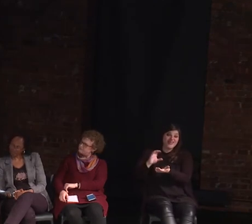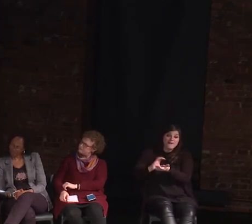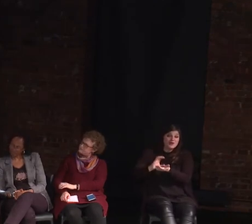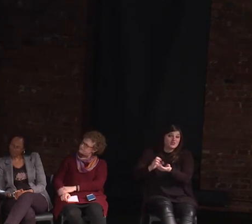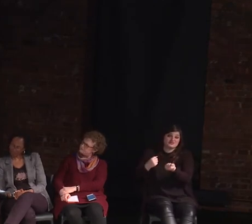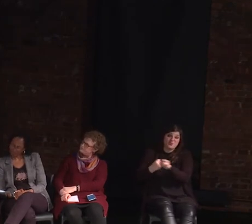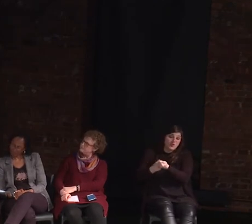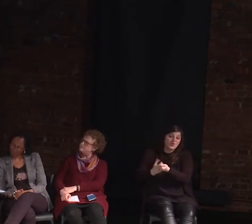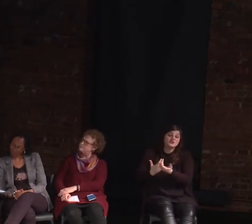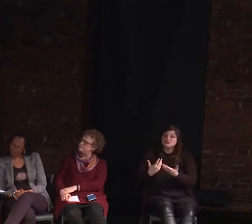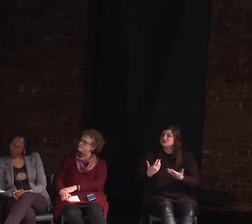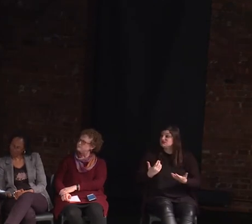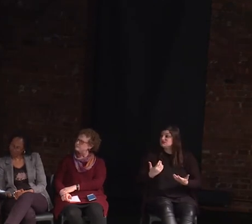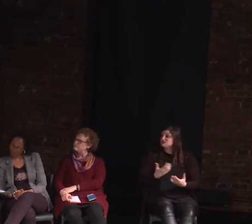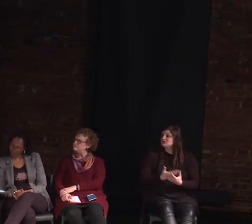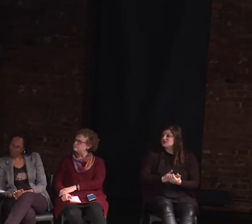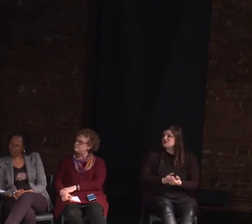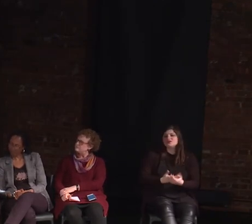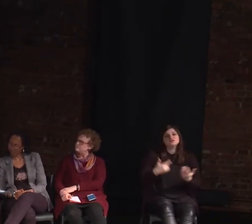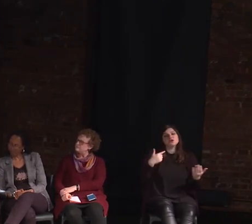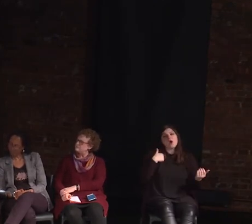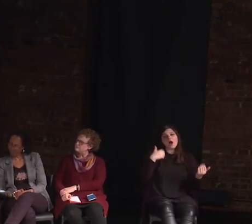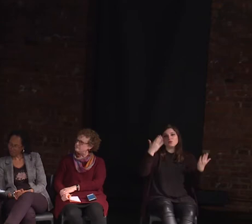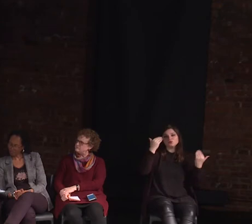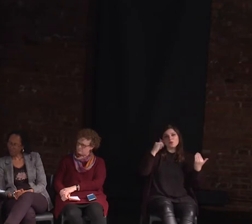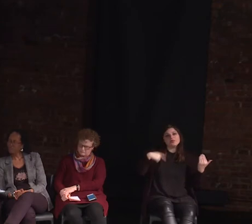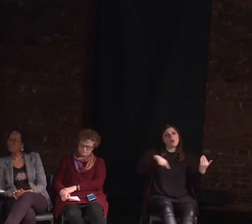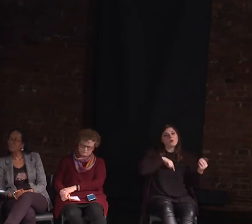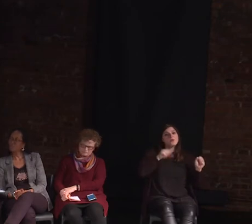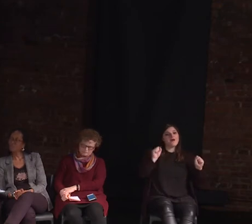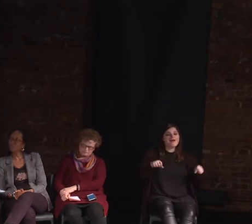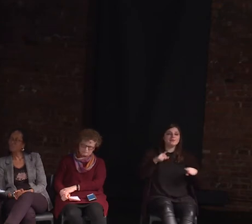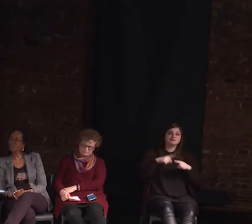I just wanted to make sure that we got to cover what it is that you guys are doing in